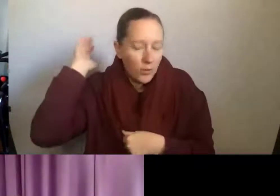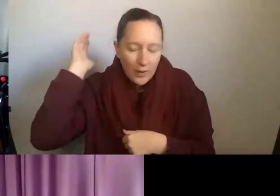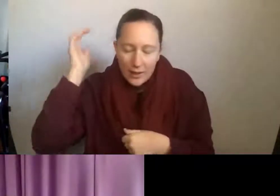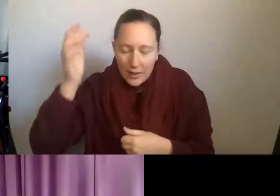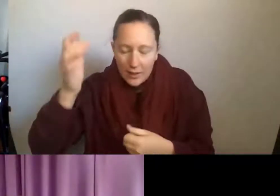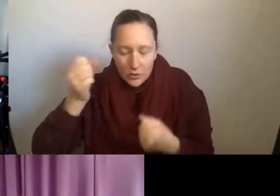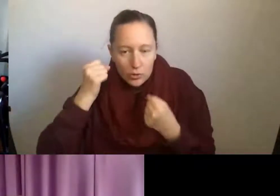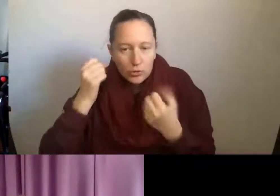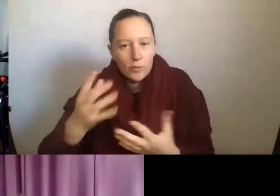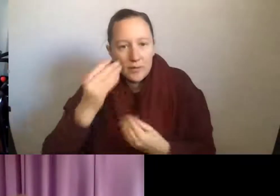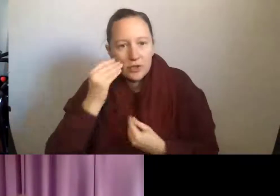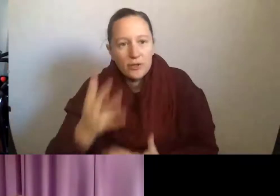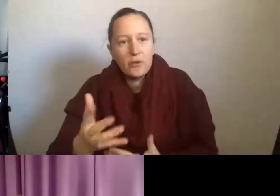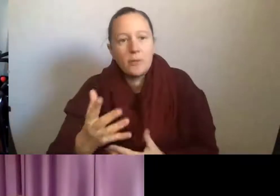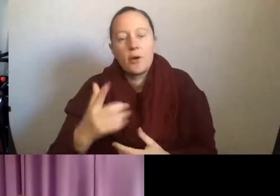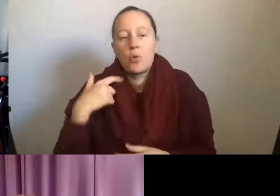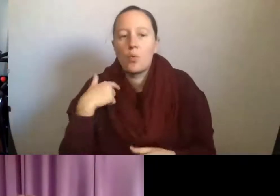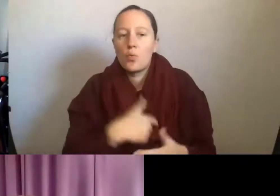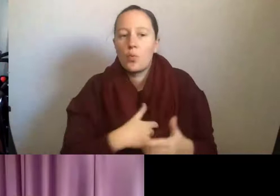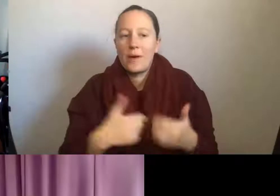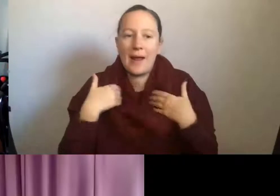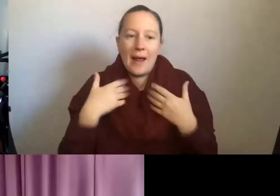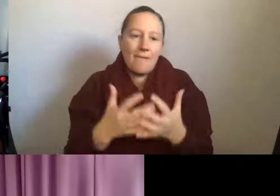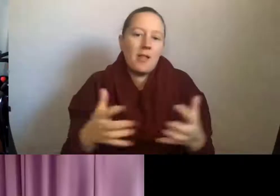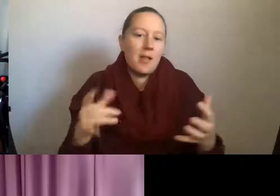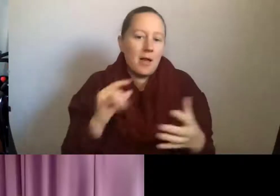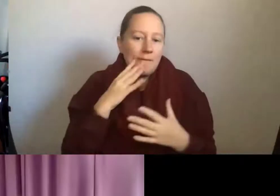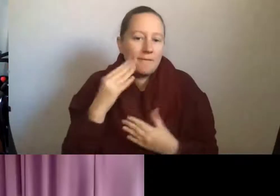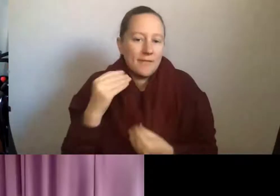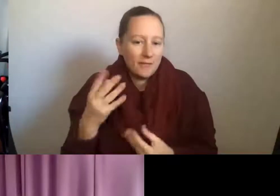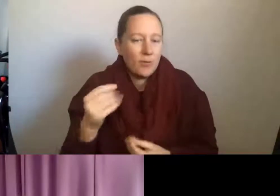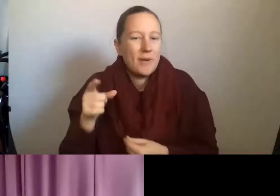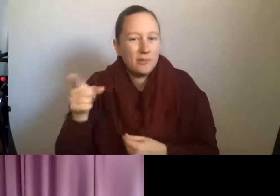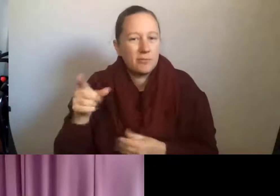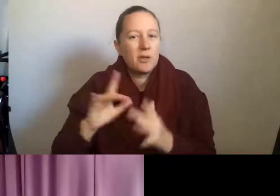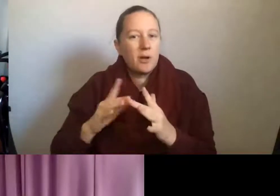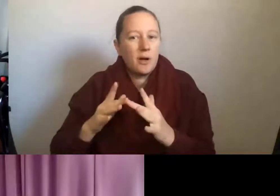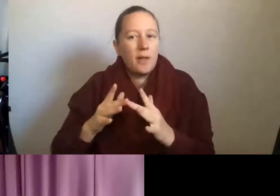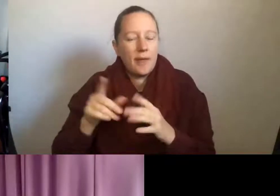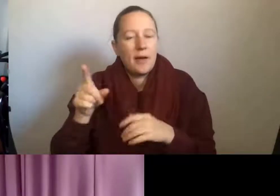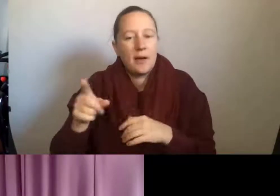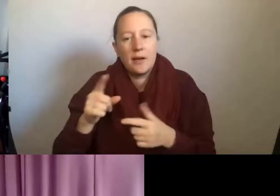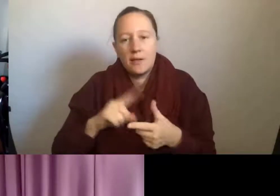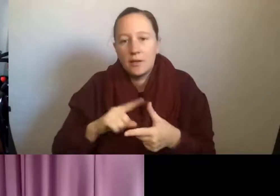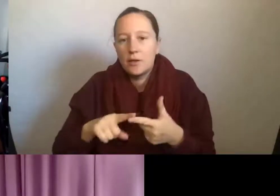As Lisa mentioned, we've got tons of information online, lots of resources available to you